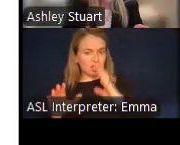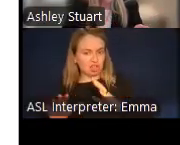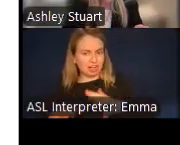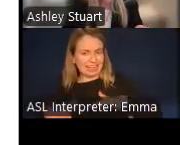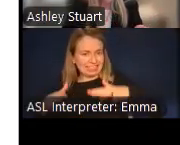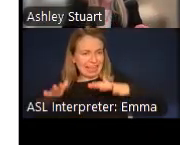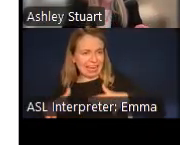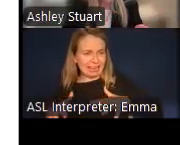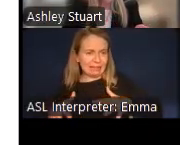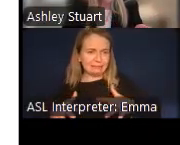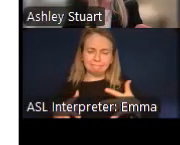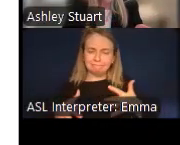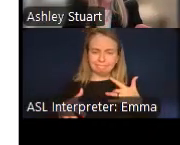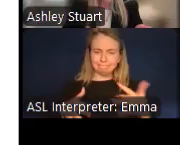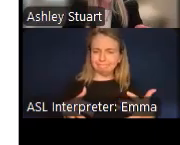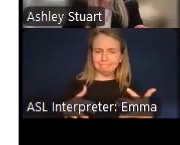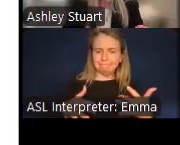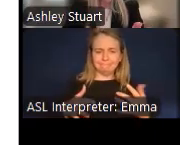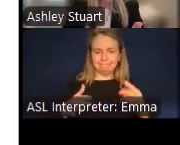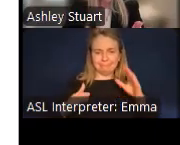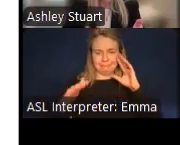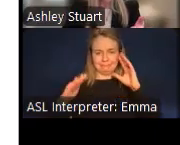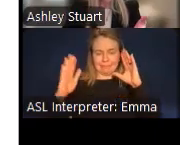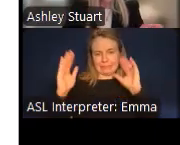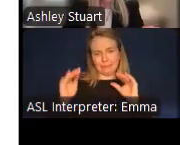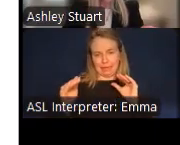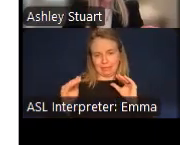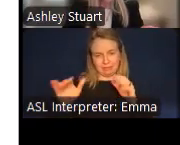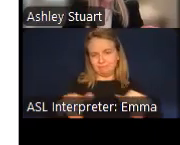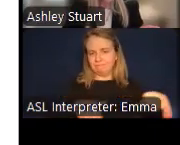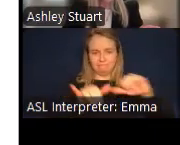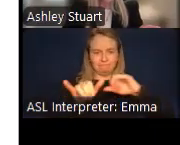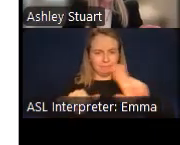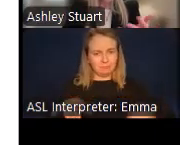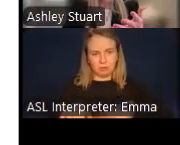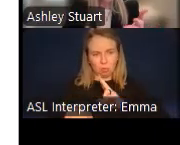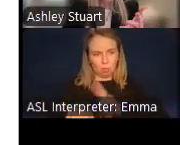developmental milestones, and they occur commonly in that